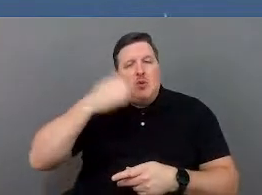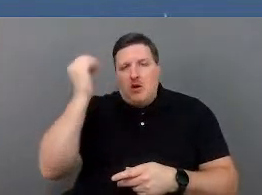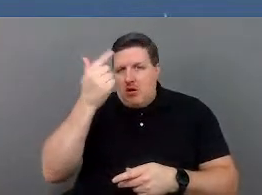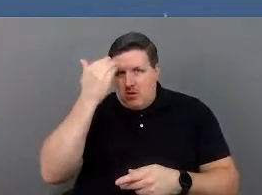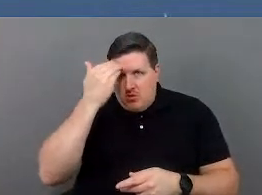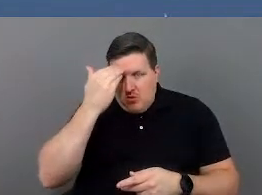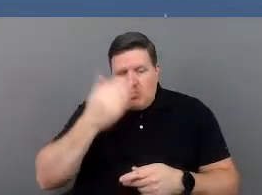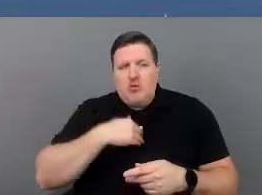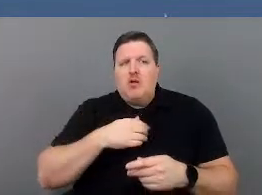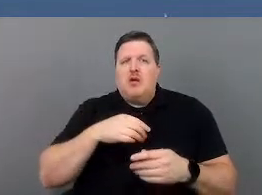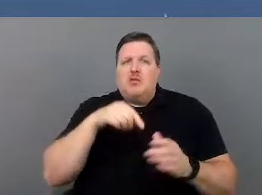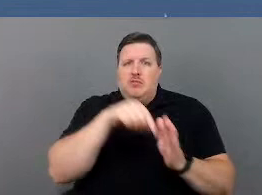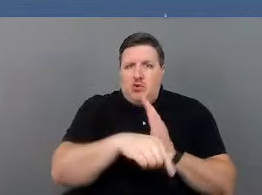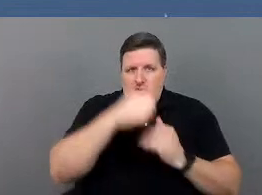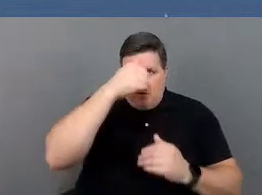PASSING A COUNTERFEIT BILL, WHICH WAS INITIALLY REPORTED